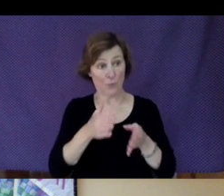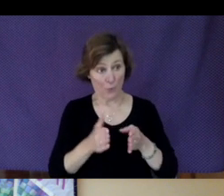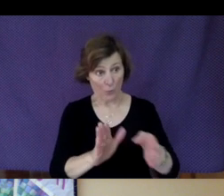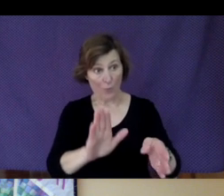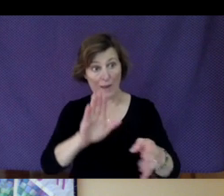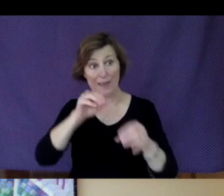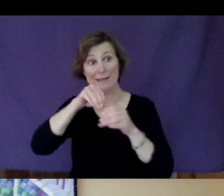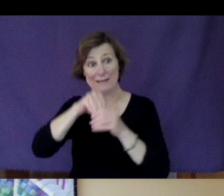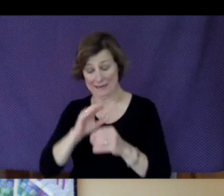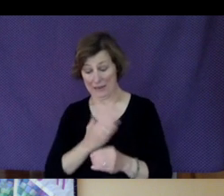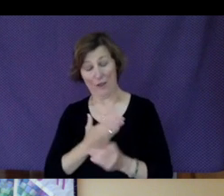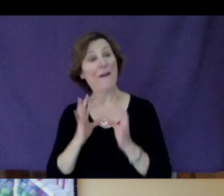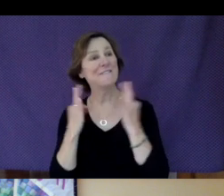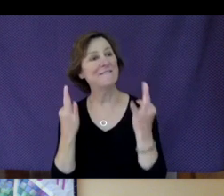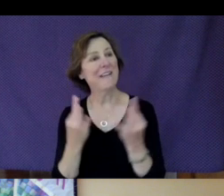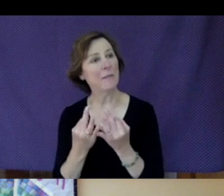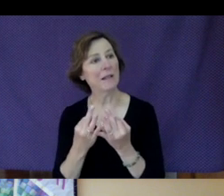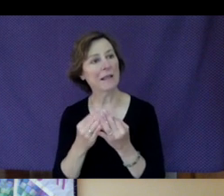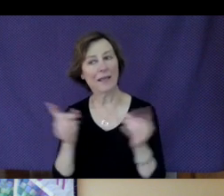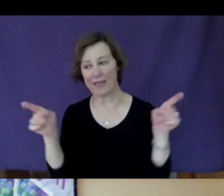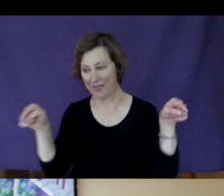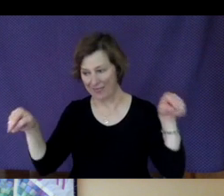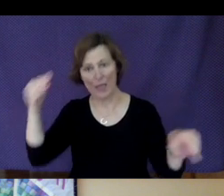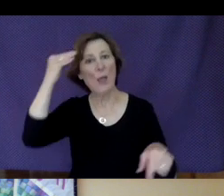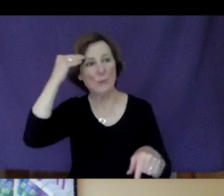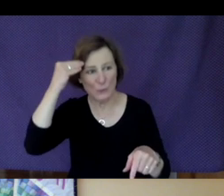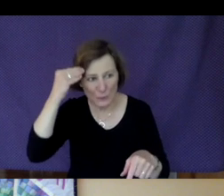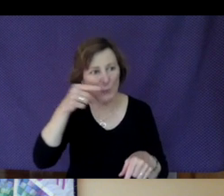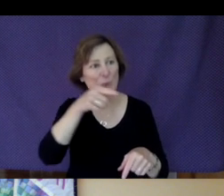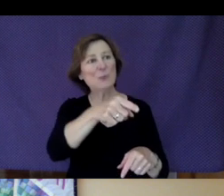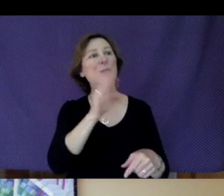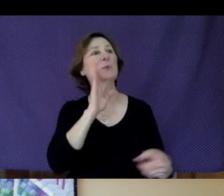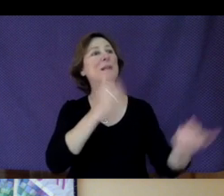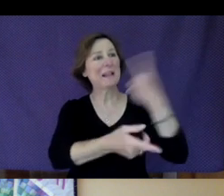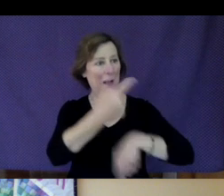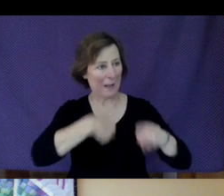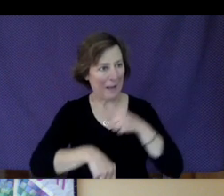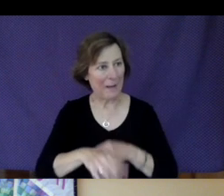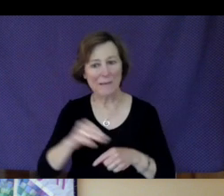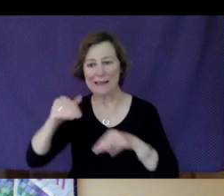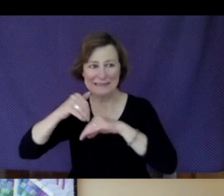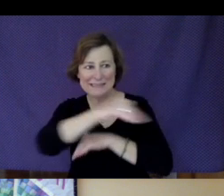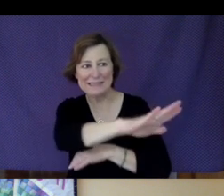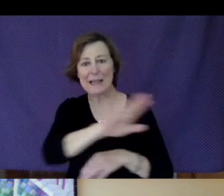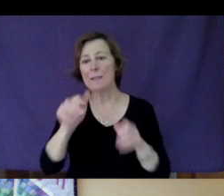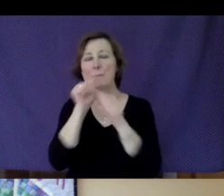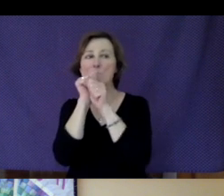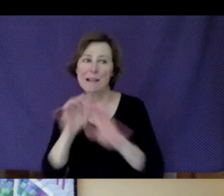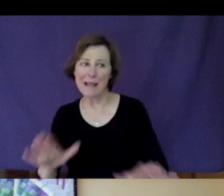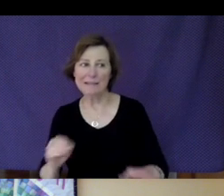They knew you were coming and they sent their blessings and love ahead to be given to you by those of us